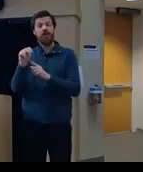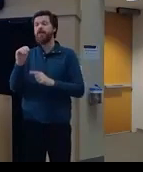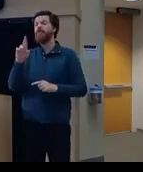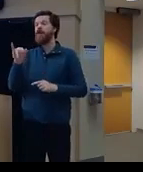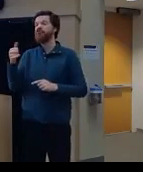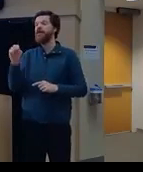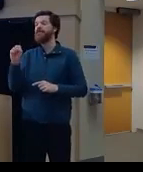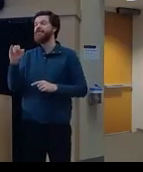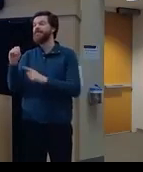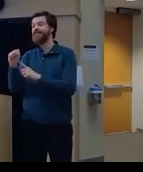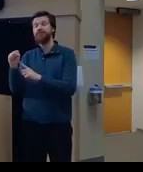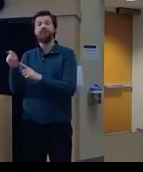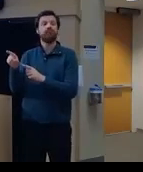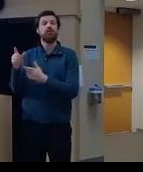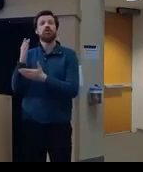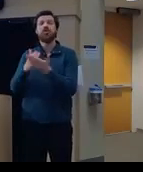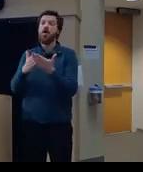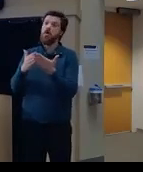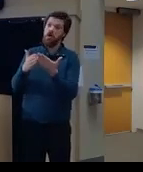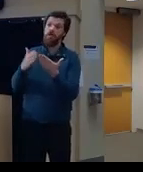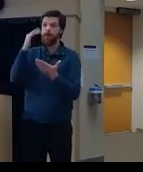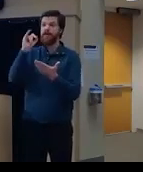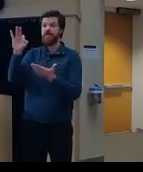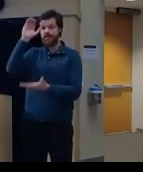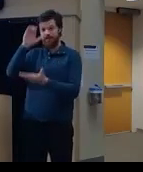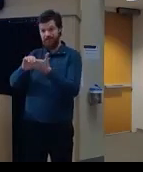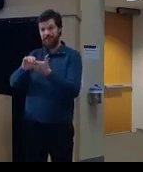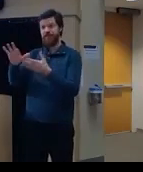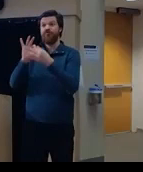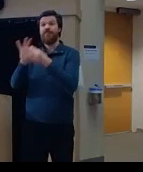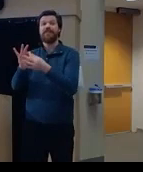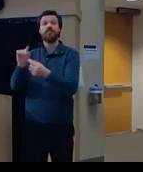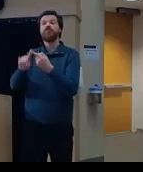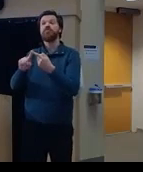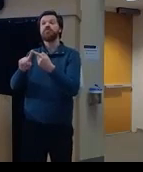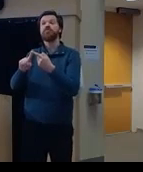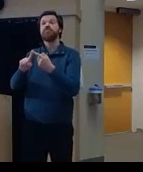who was also to some degree because of the belief of the relationship to the uh reproductive organs